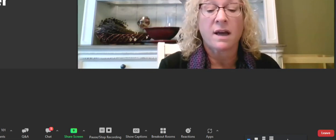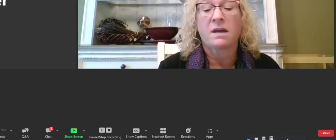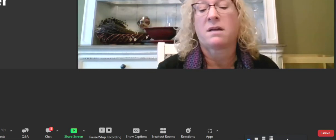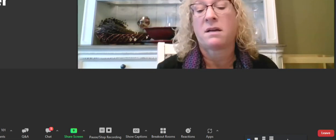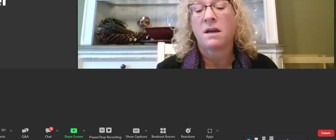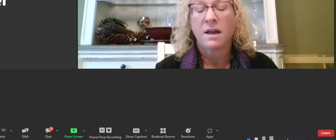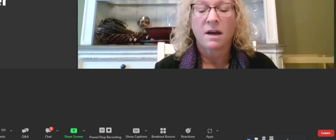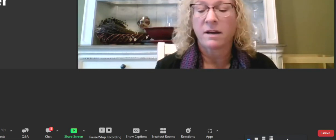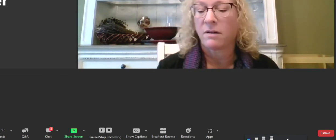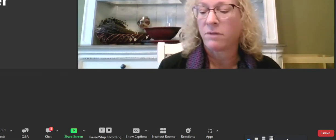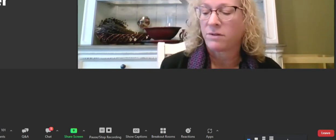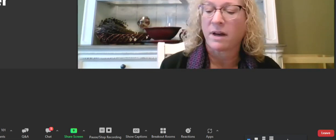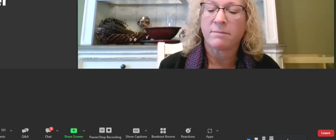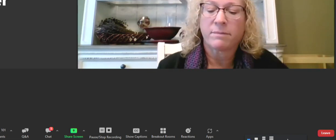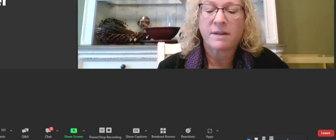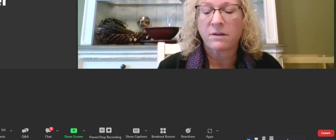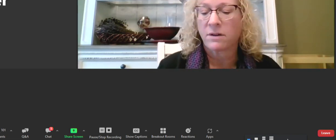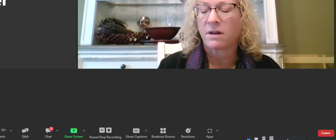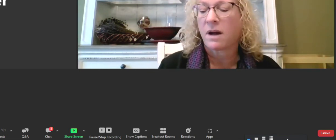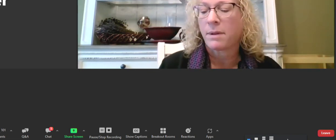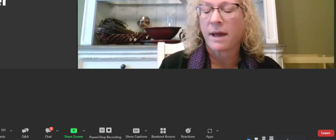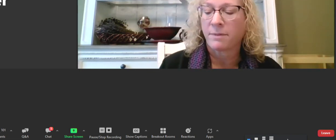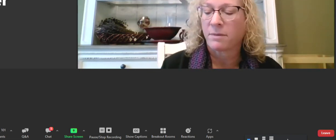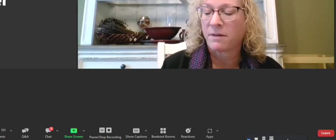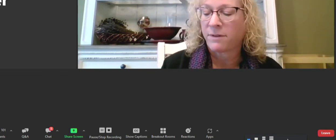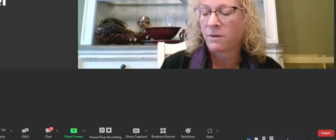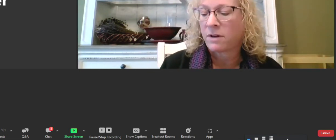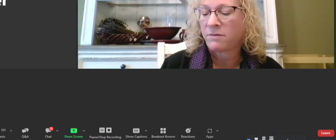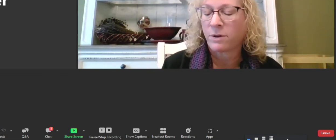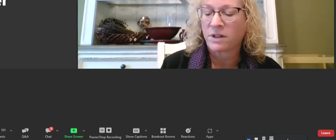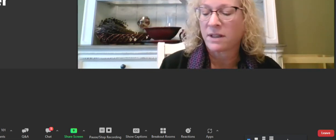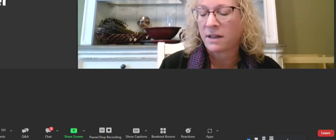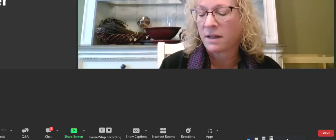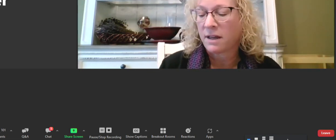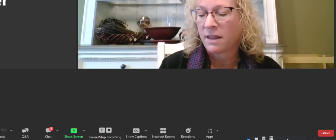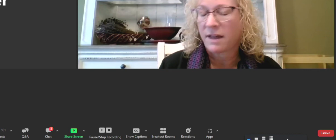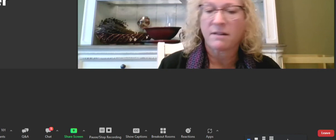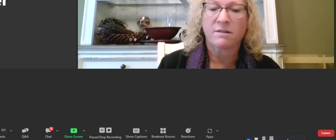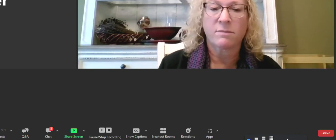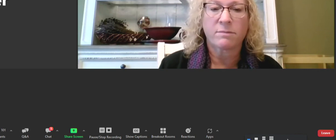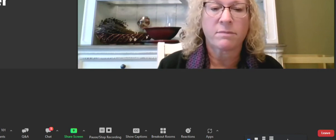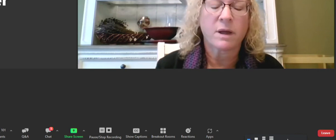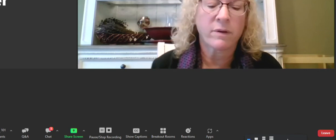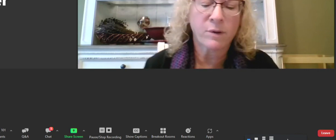I downloaded a couple of apps on my phone. Unfortunately, that doesn't lower your